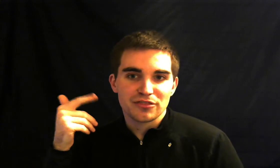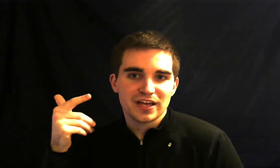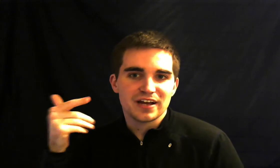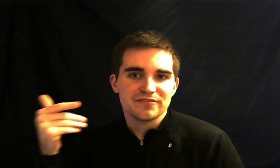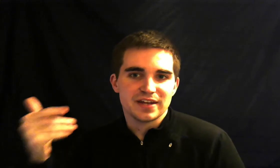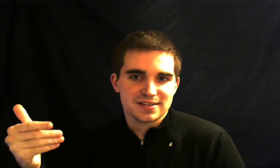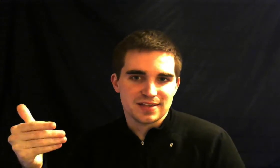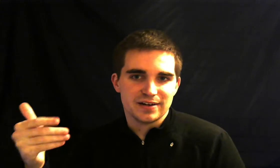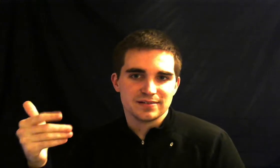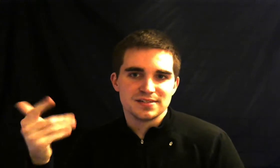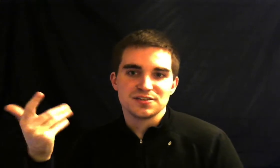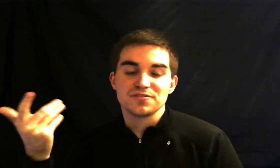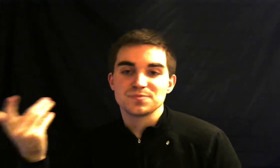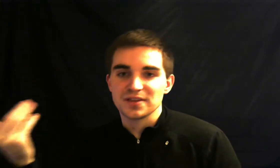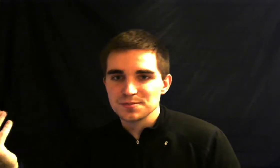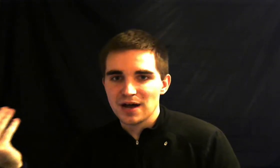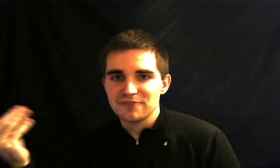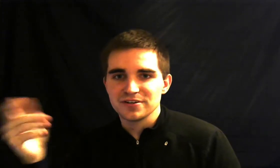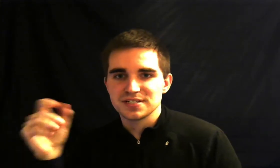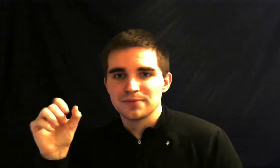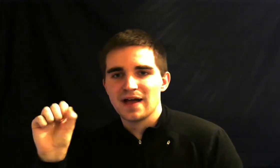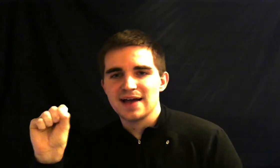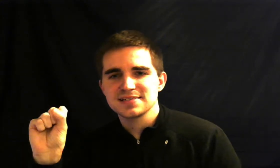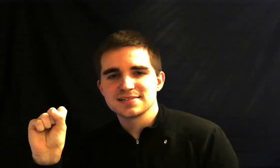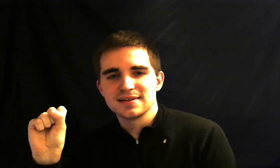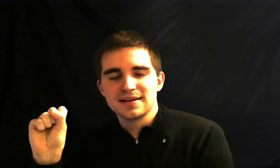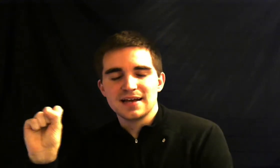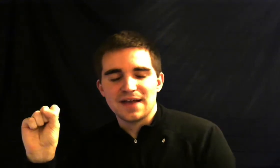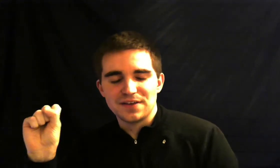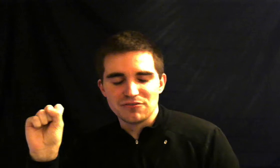thinking of the next letter so if you're spelling spot for example s and then you